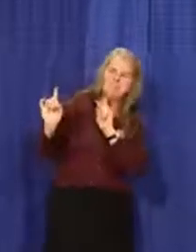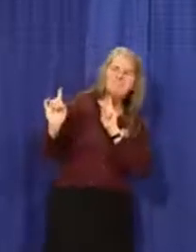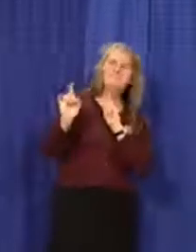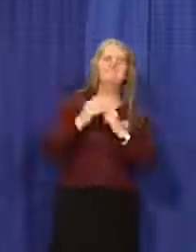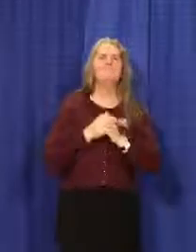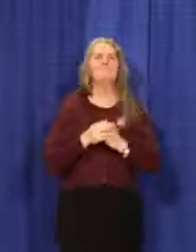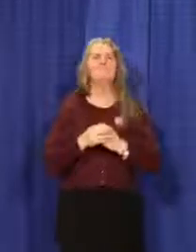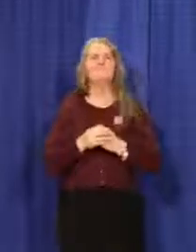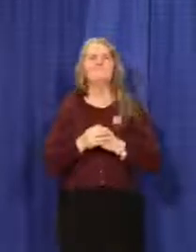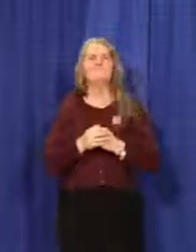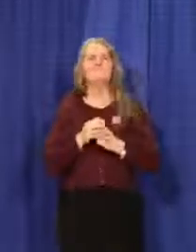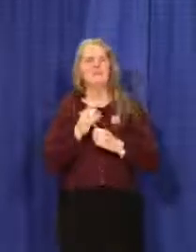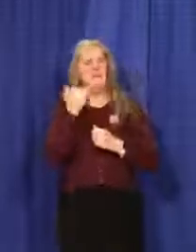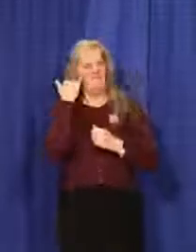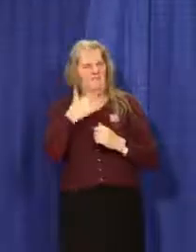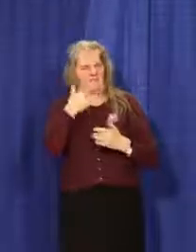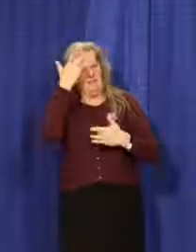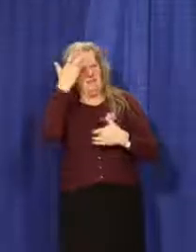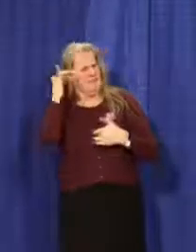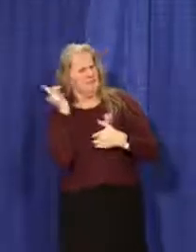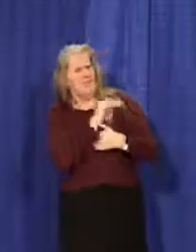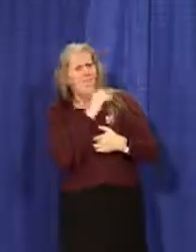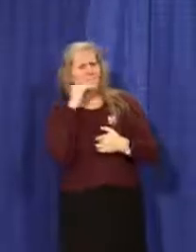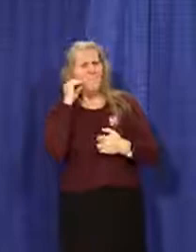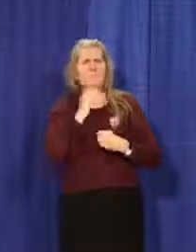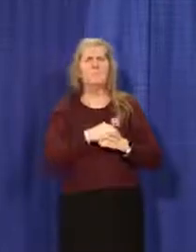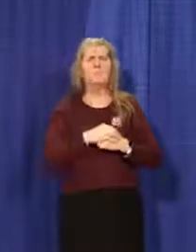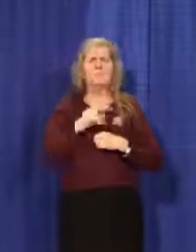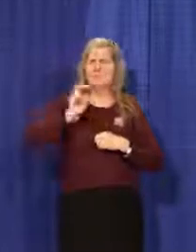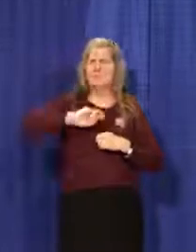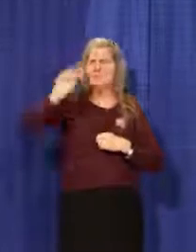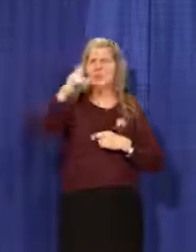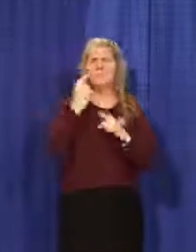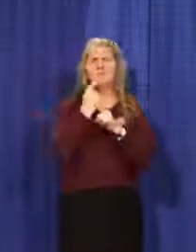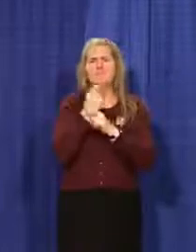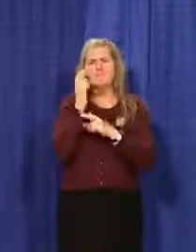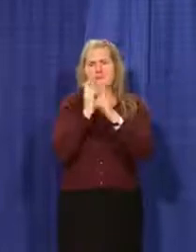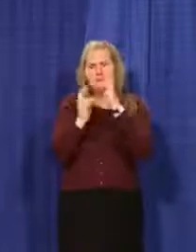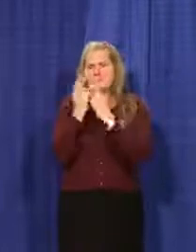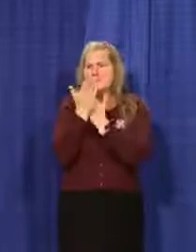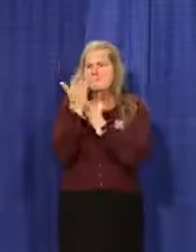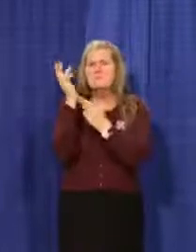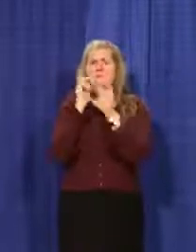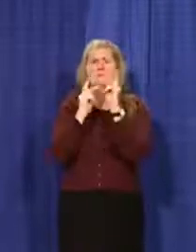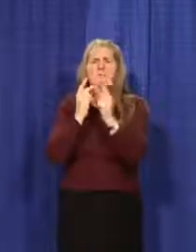maintaining physical distance, staying home if you're sick, travelling responsibly and